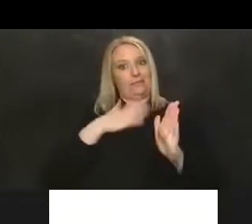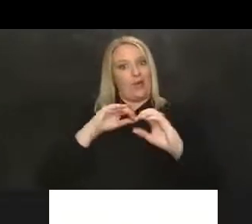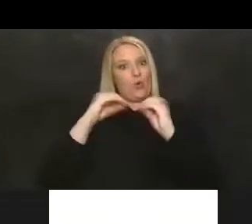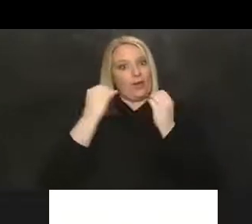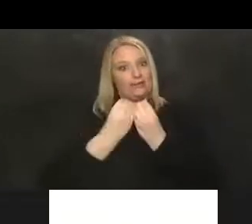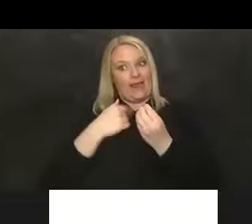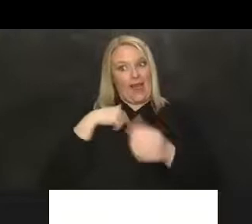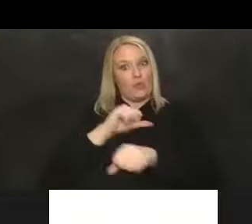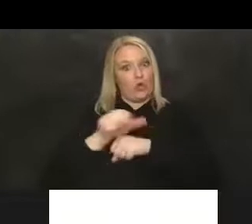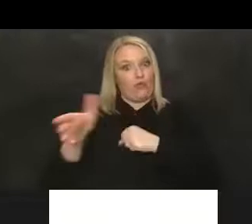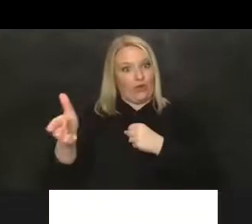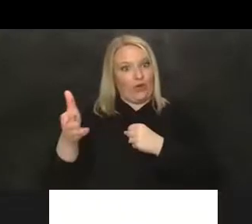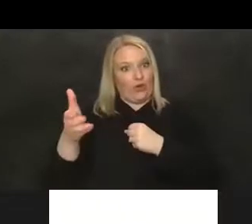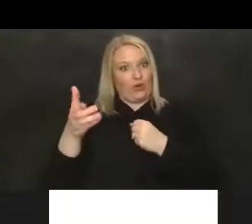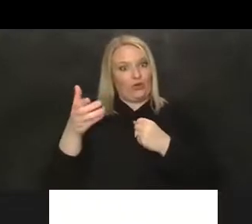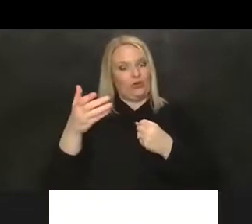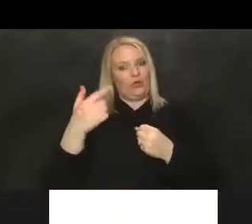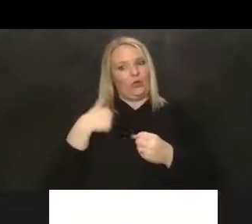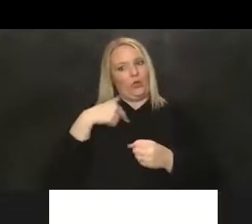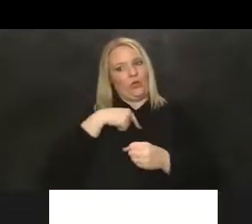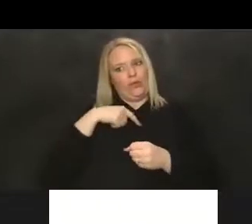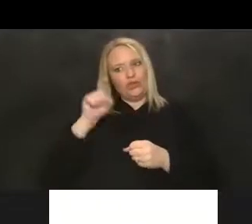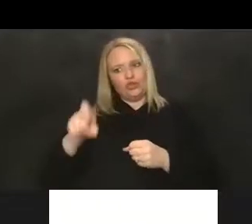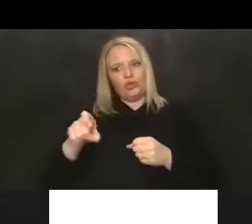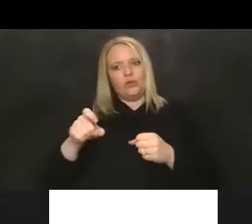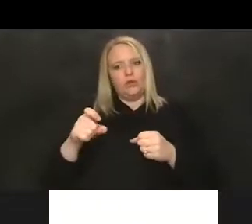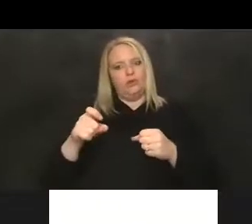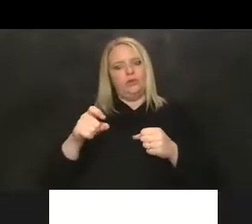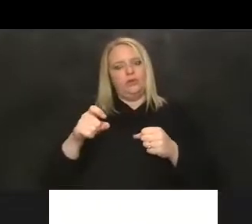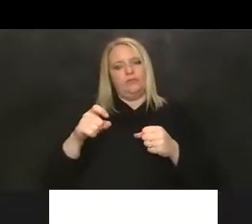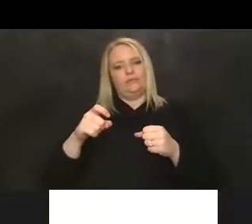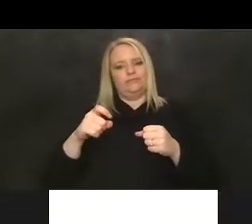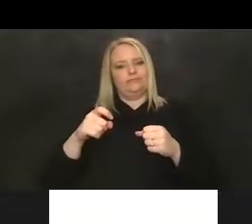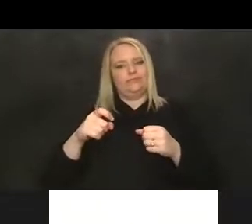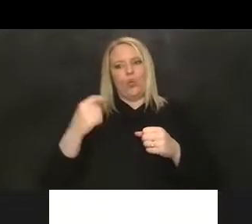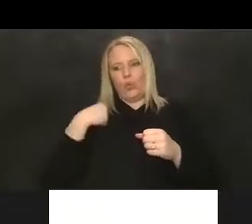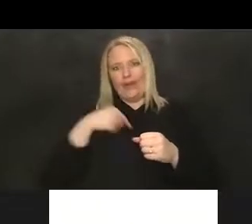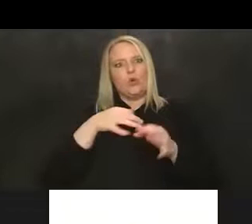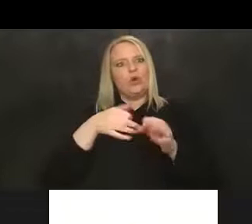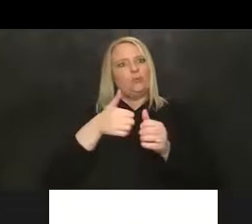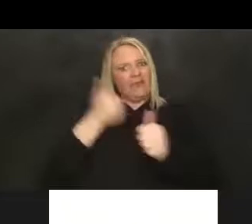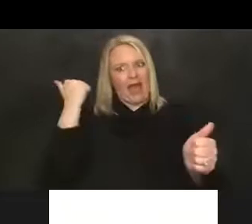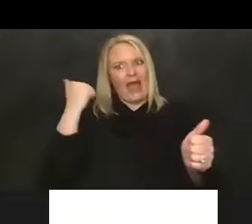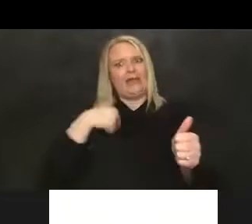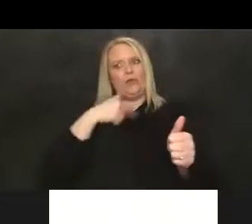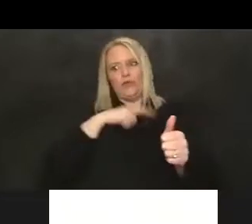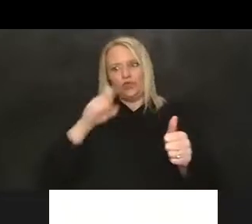and we should have been farther along, we- somebody else should have done that, and I